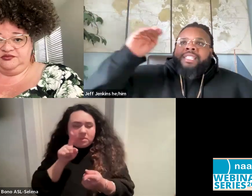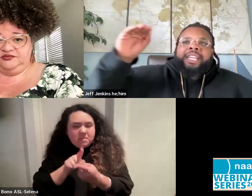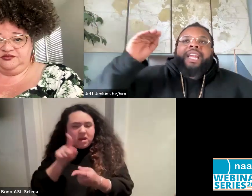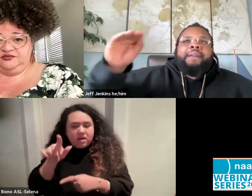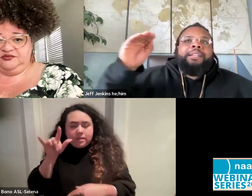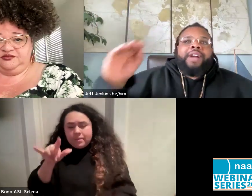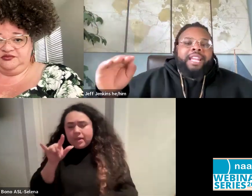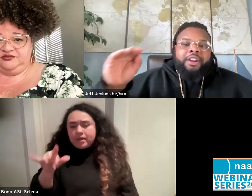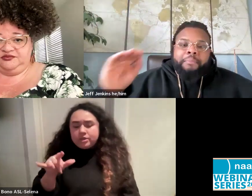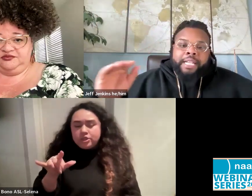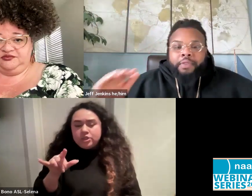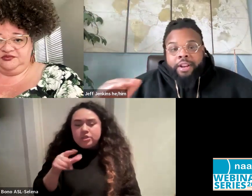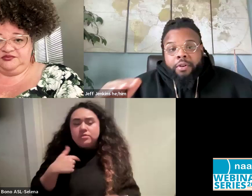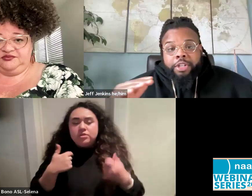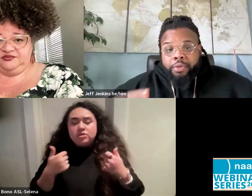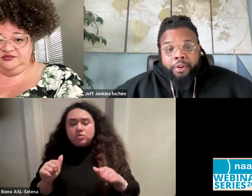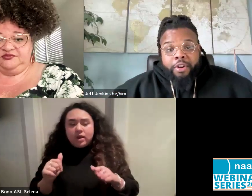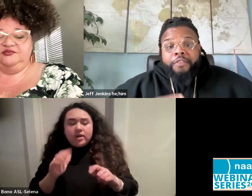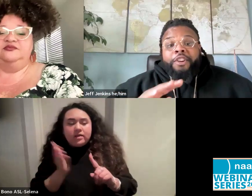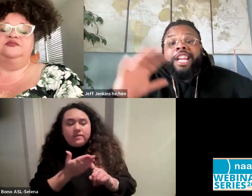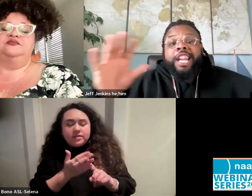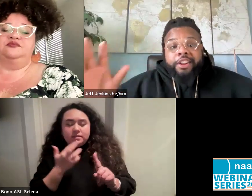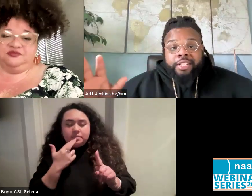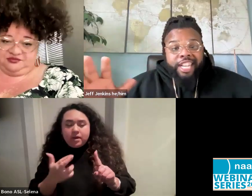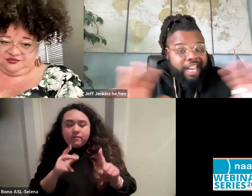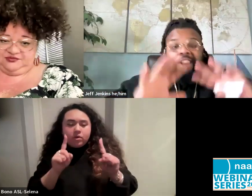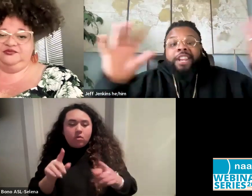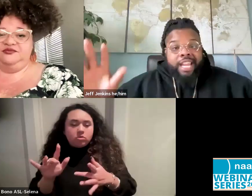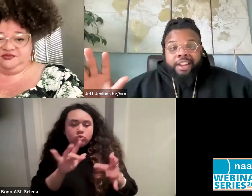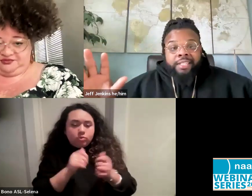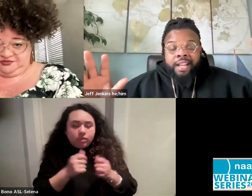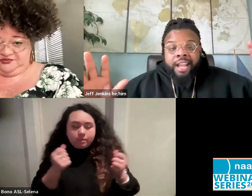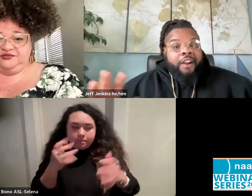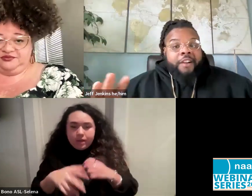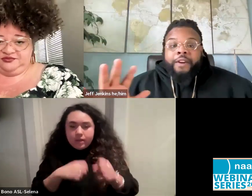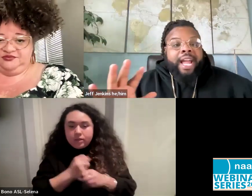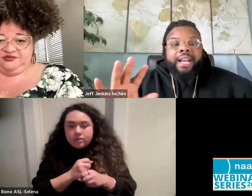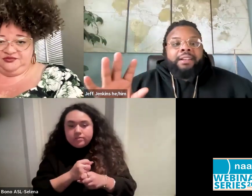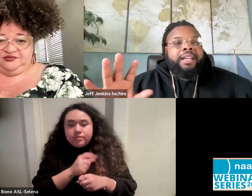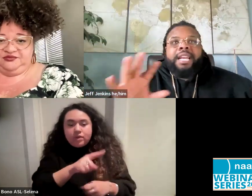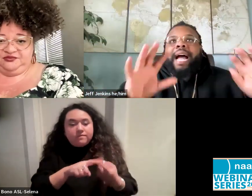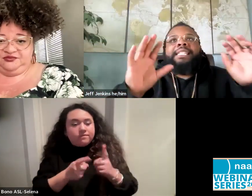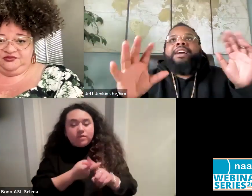She had been trying to get her best friend to go on a trip with her for years, literally years. Her friend could not tell